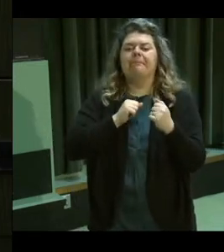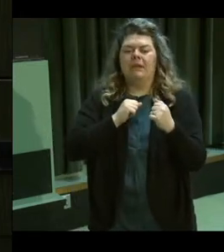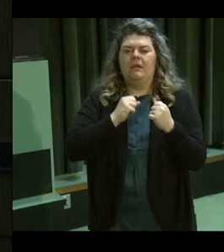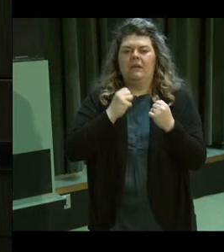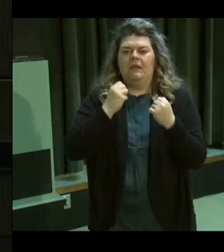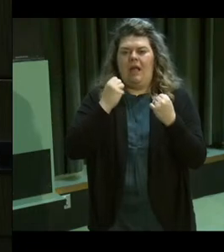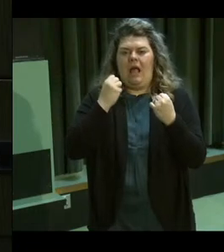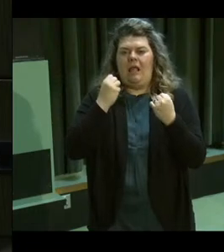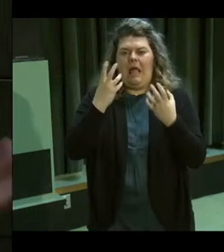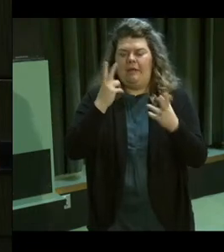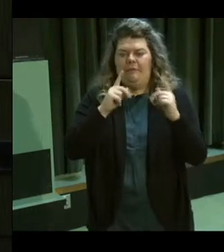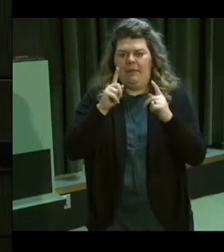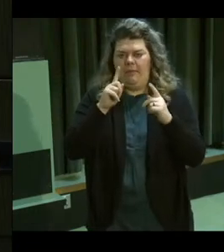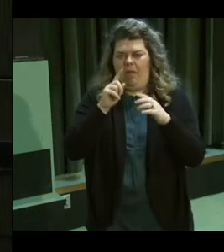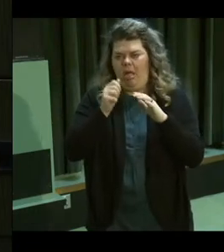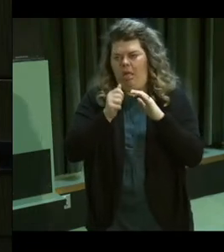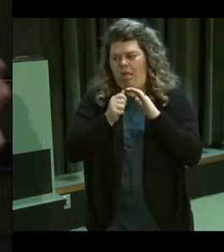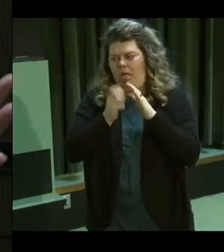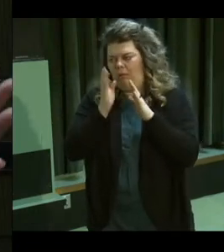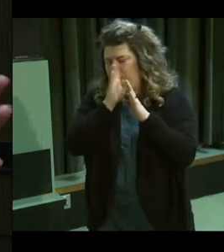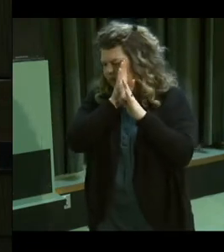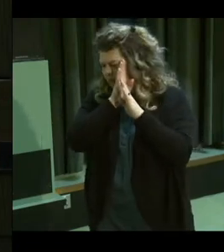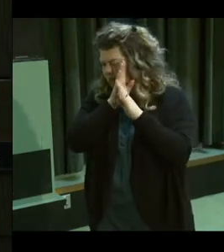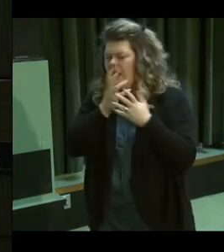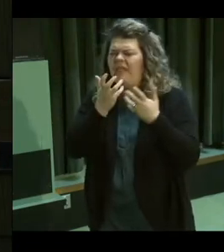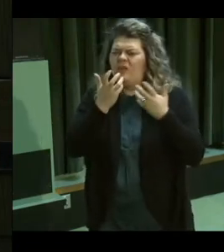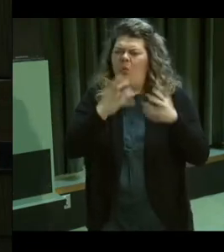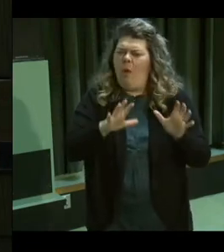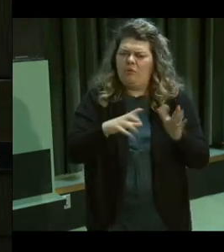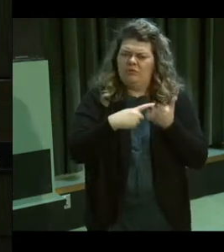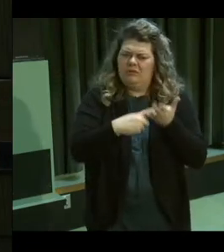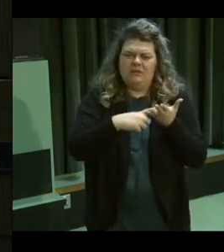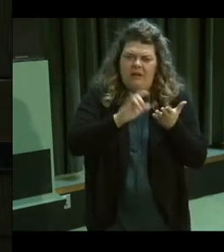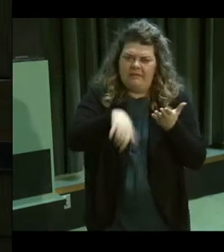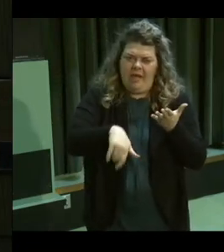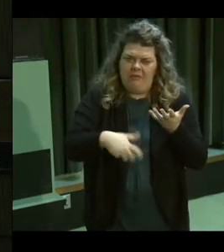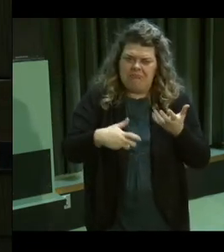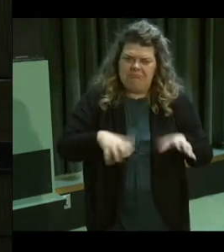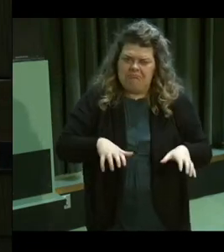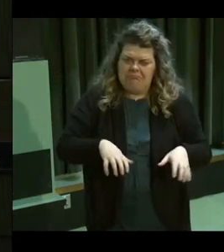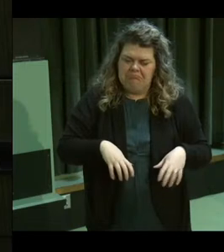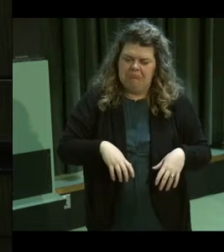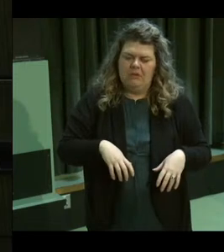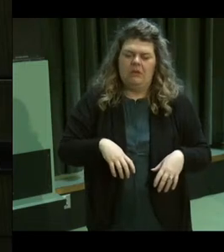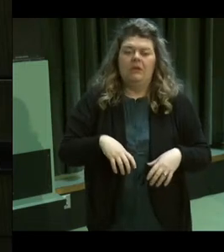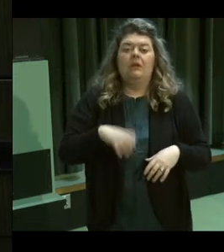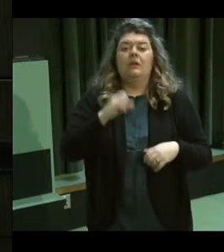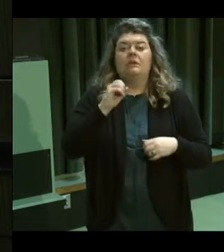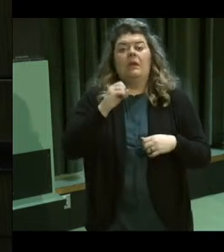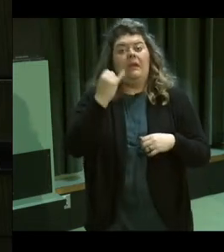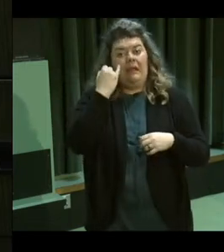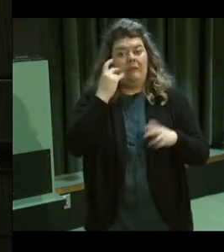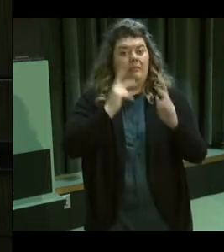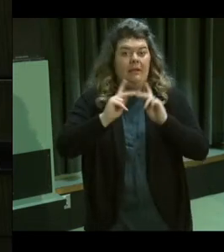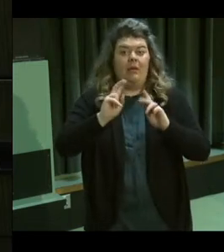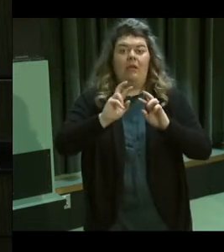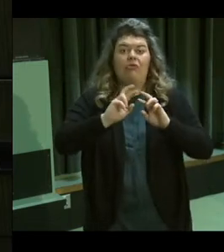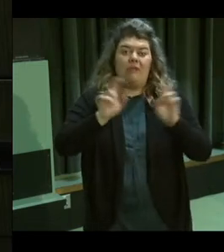under the sand and just doesn't